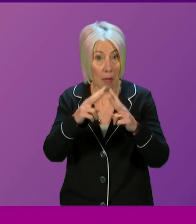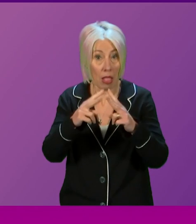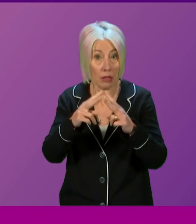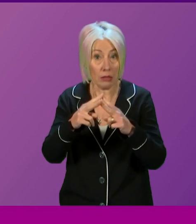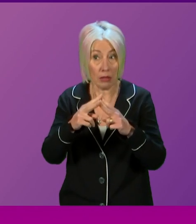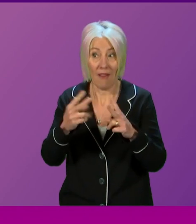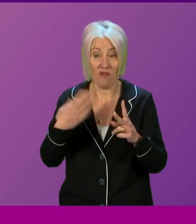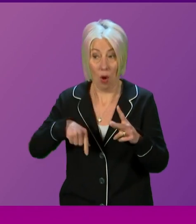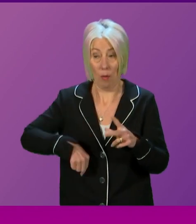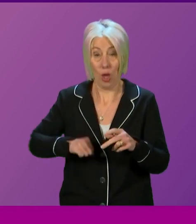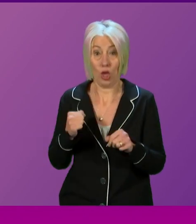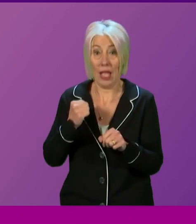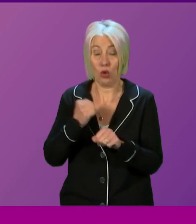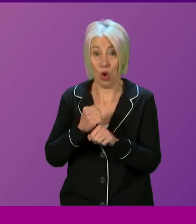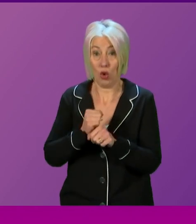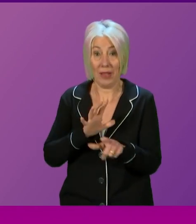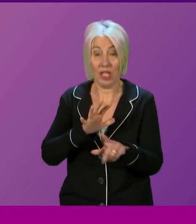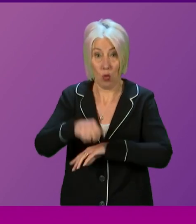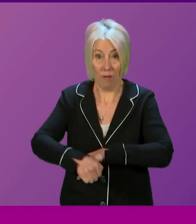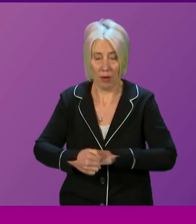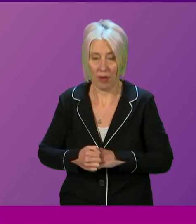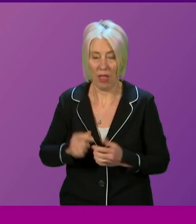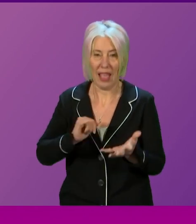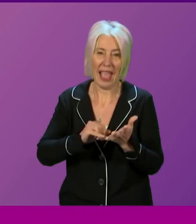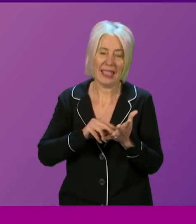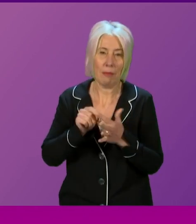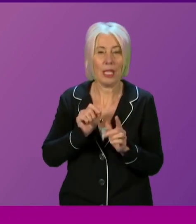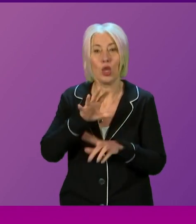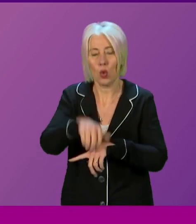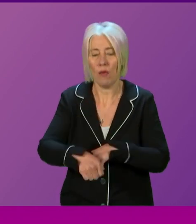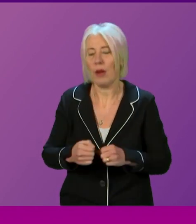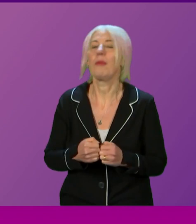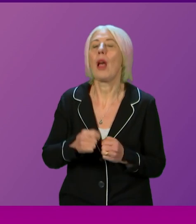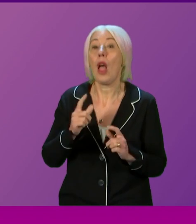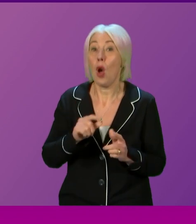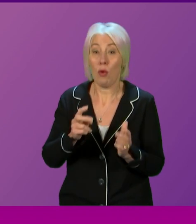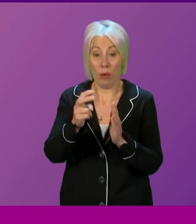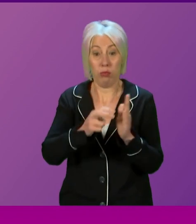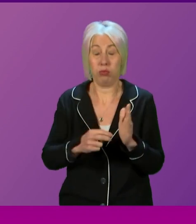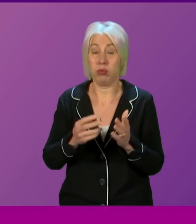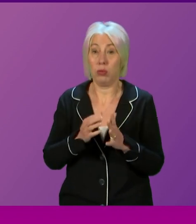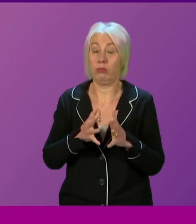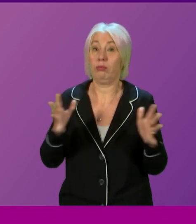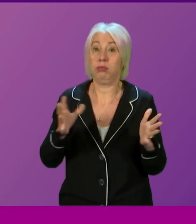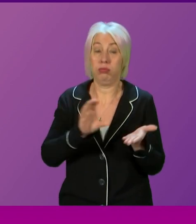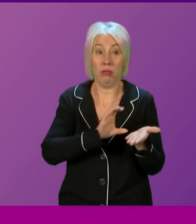took office. We will continue to support record expenditure across our national health service and ensure